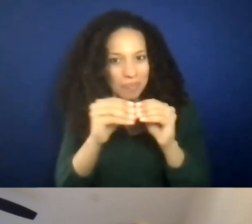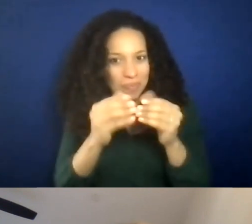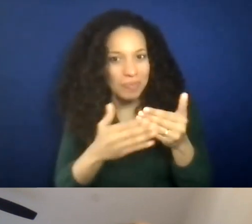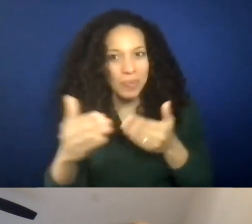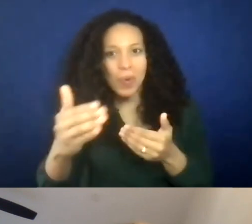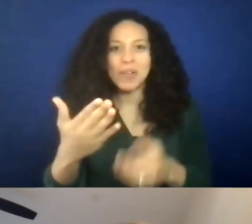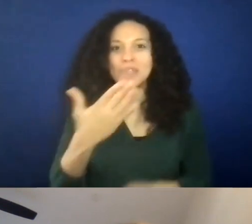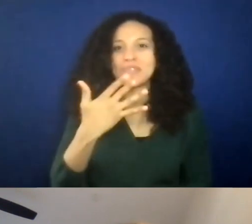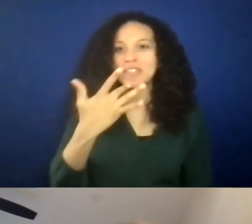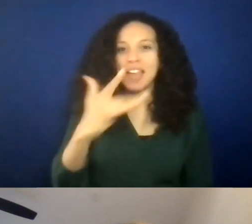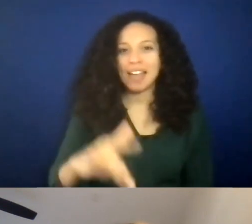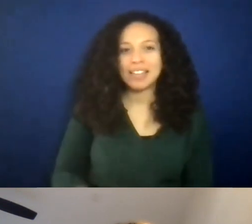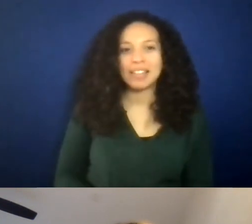Thank you, Jeni. Thank you.